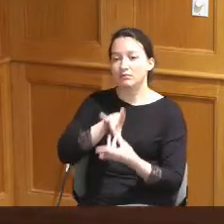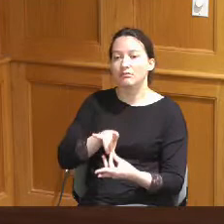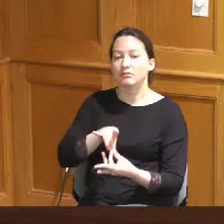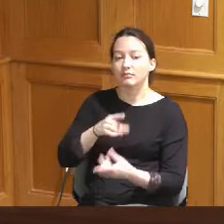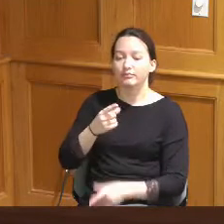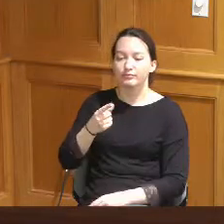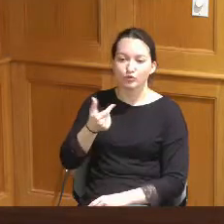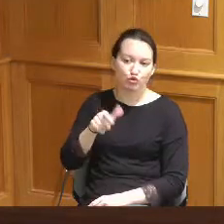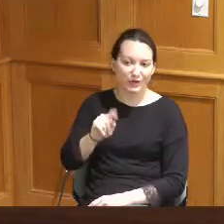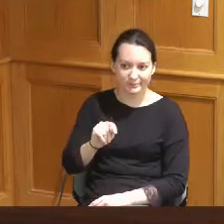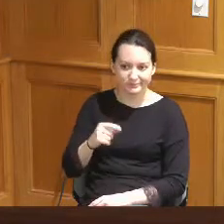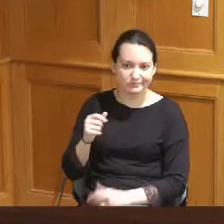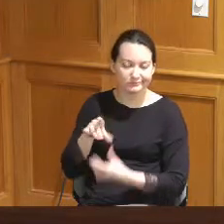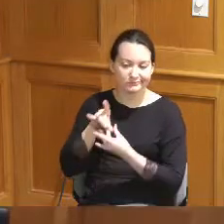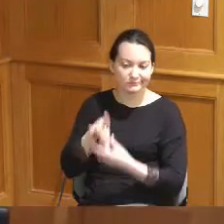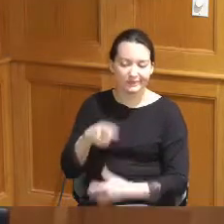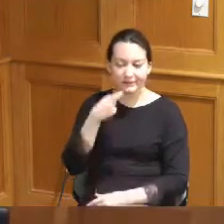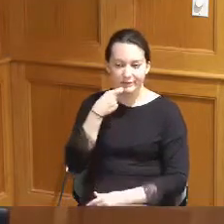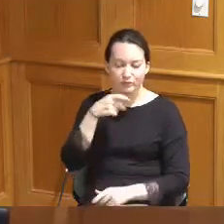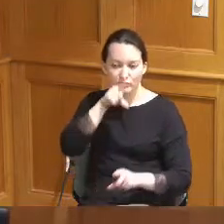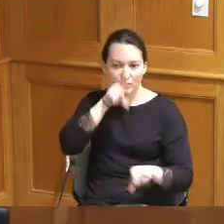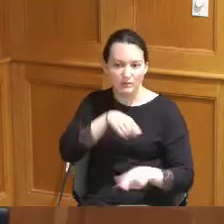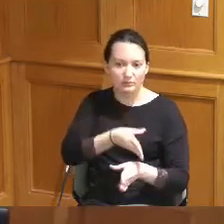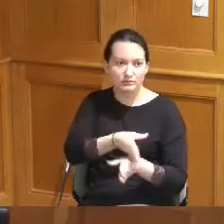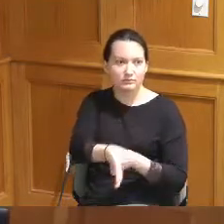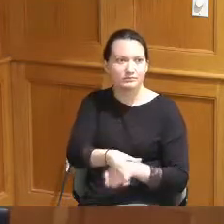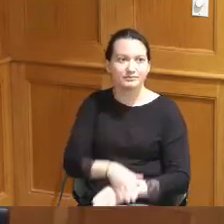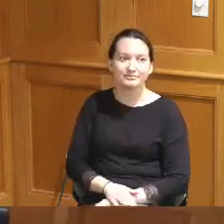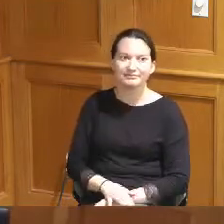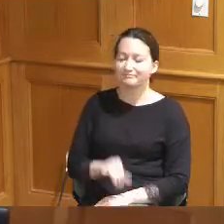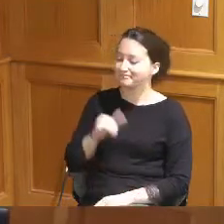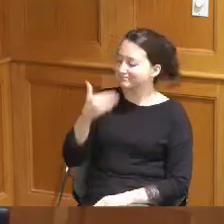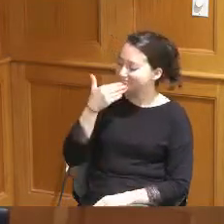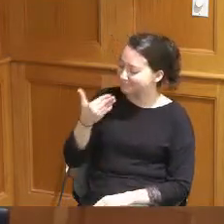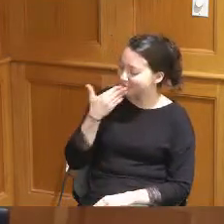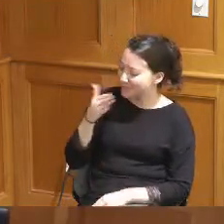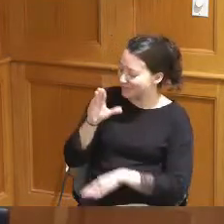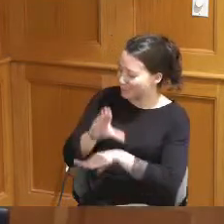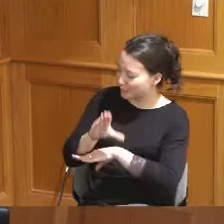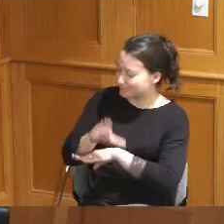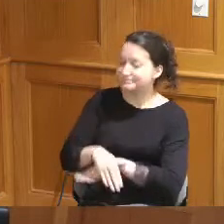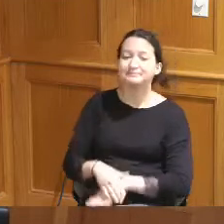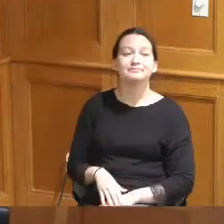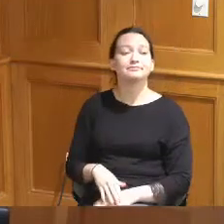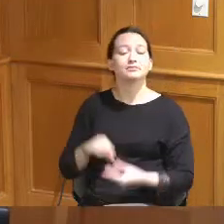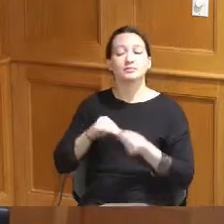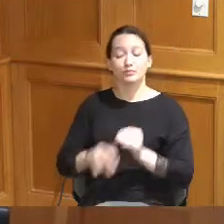we have in our addiction response area thank you good afternoon Commissioners items eight and nine